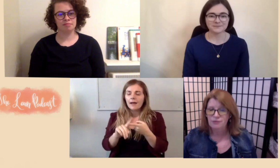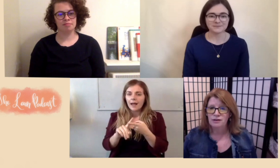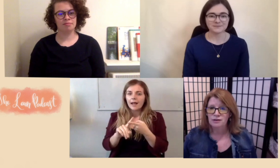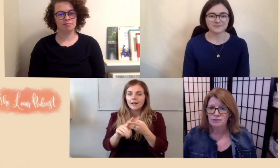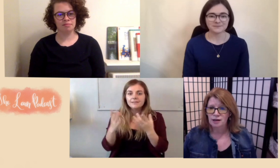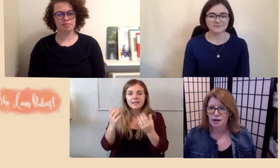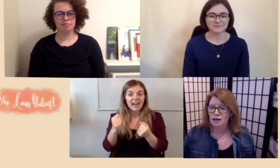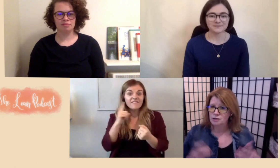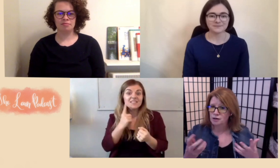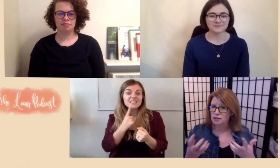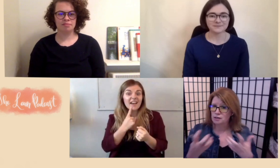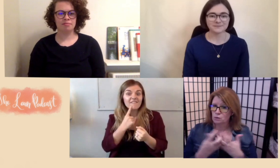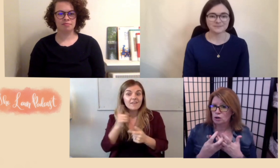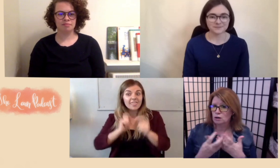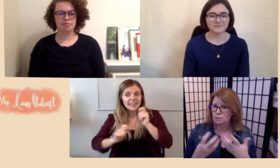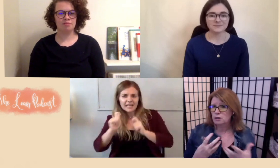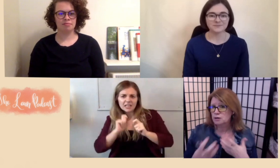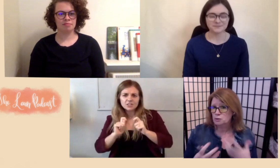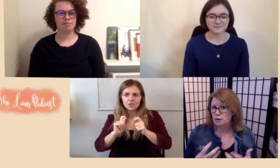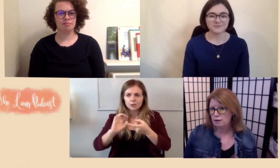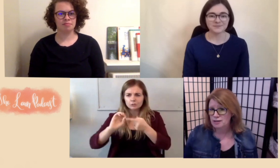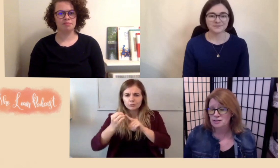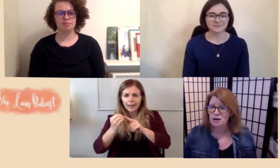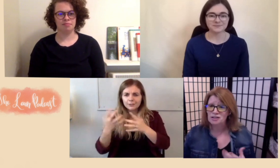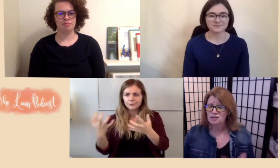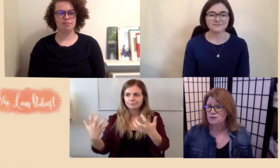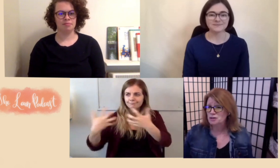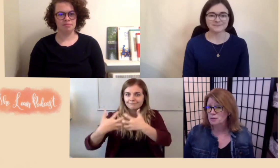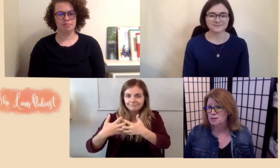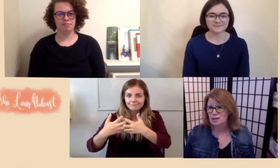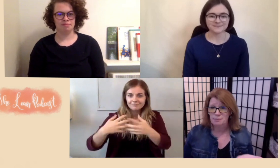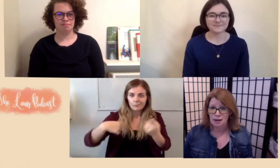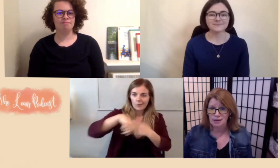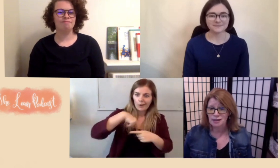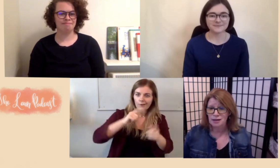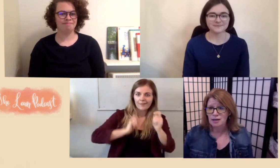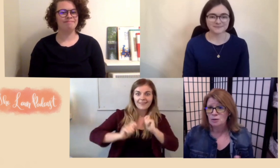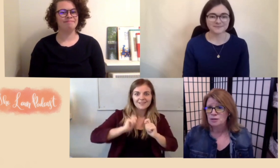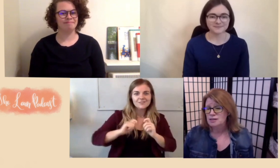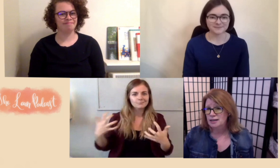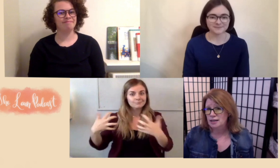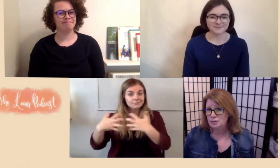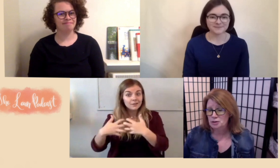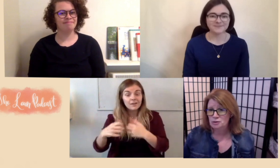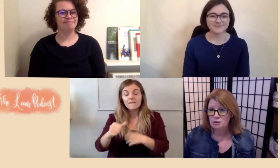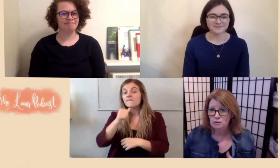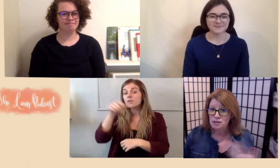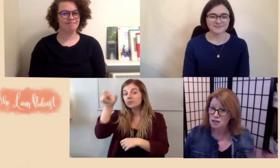or merge, with us. And so actually the first person I met who was a sign language user was an interpreter.